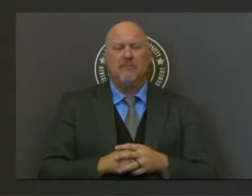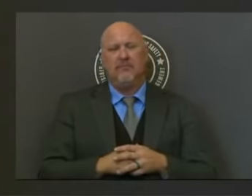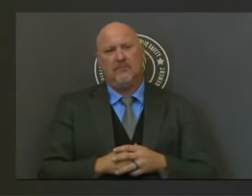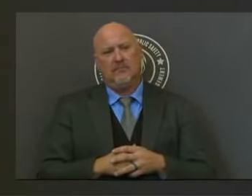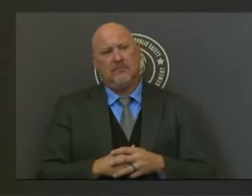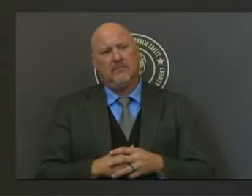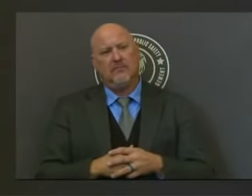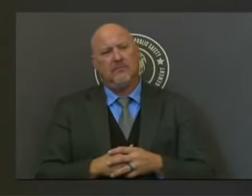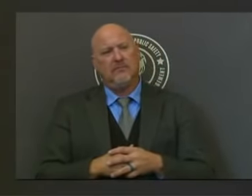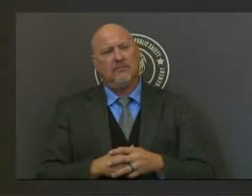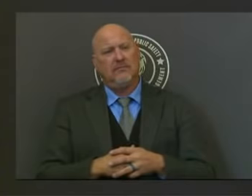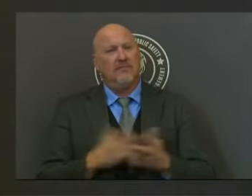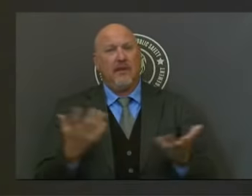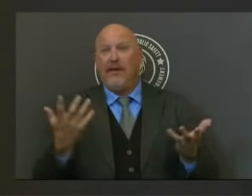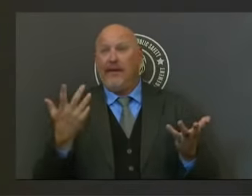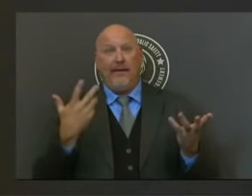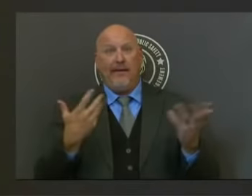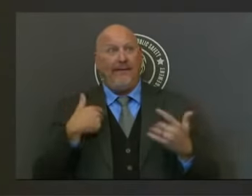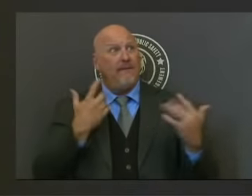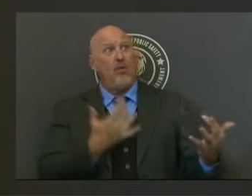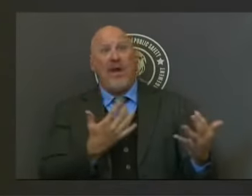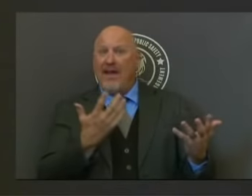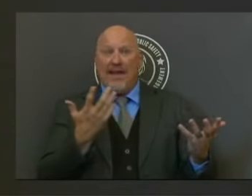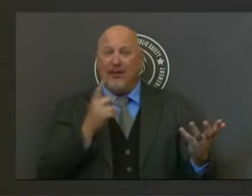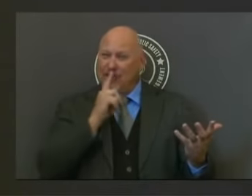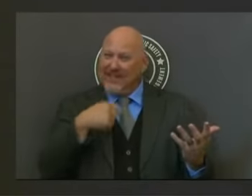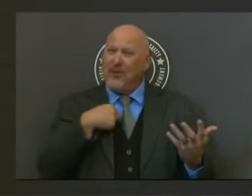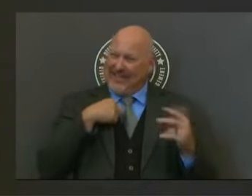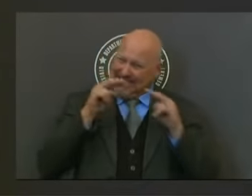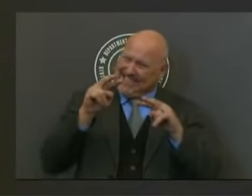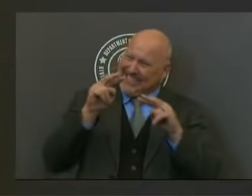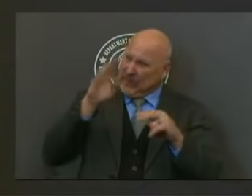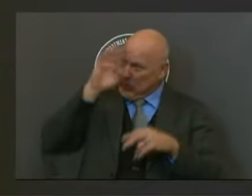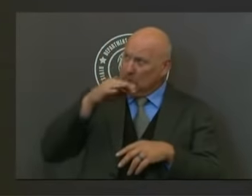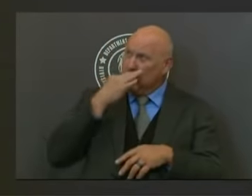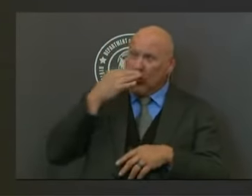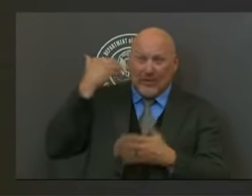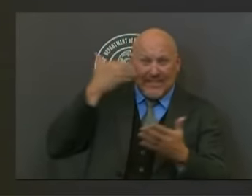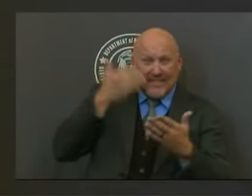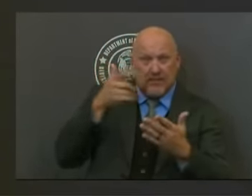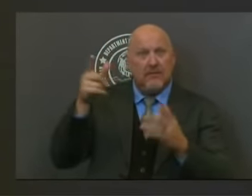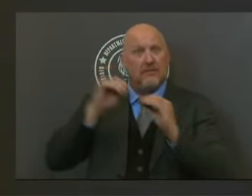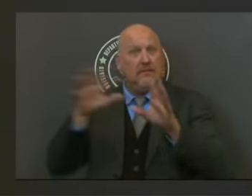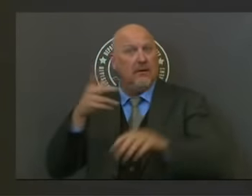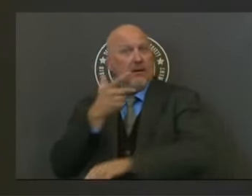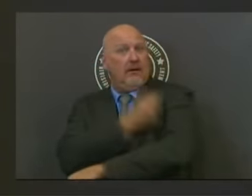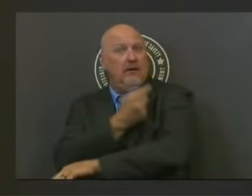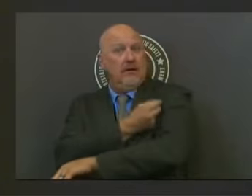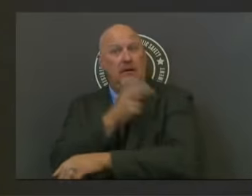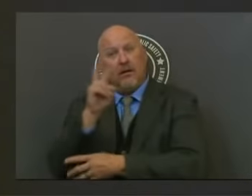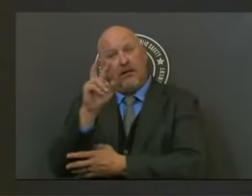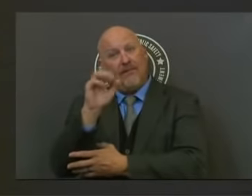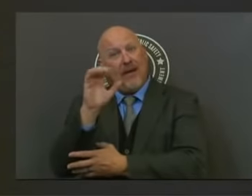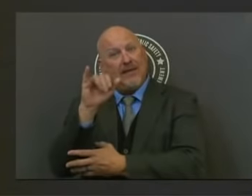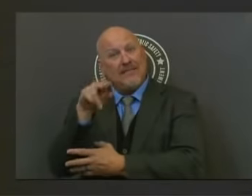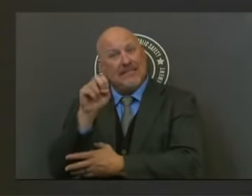vaccination is by science the safer